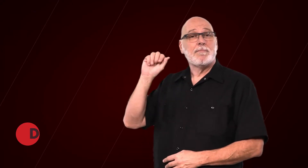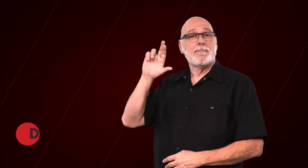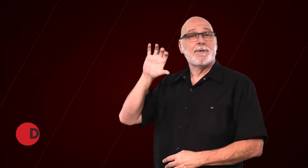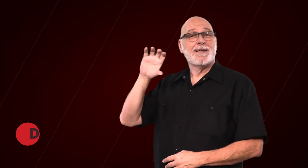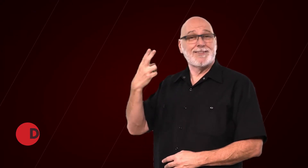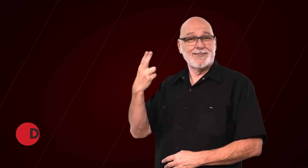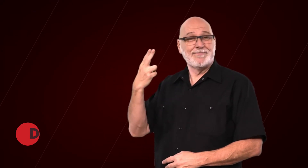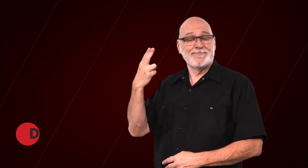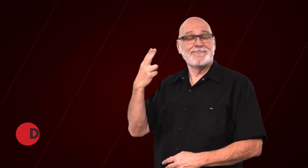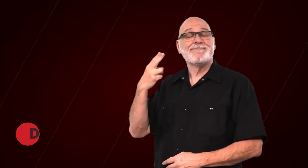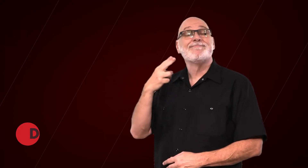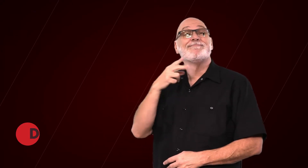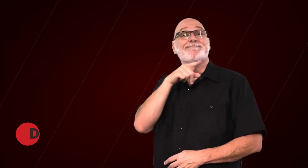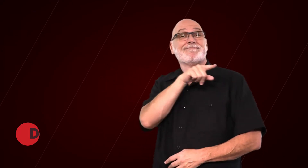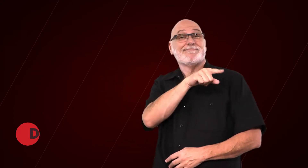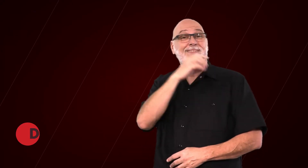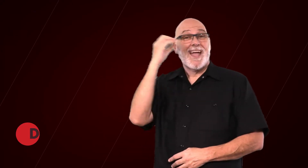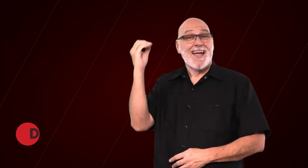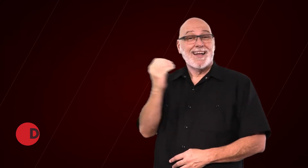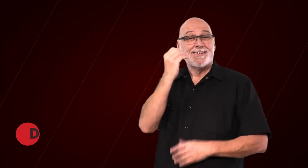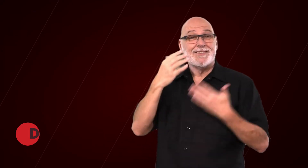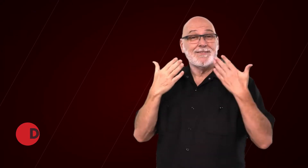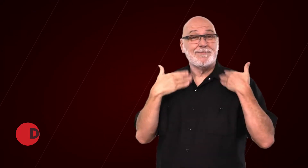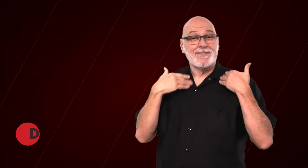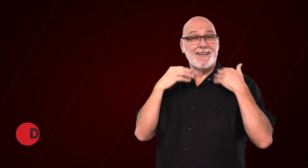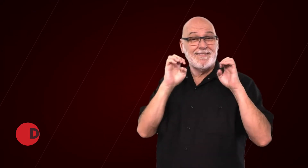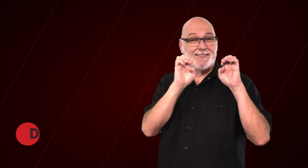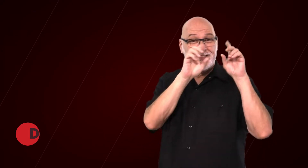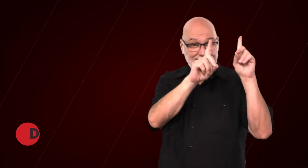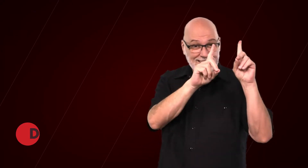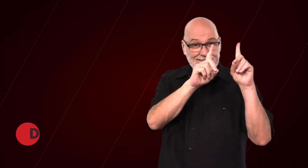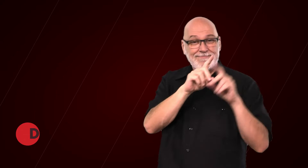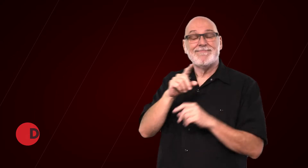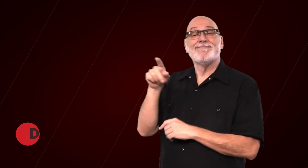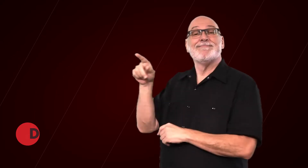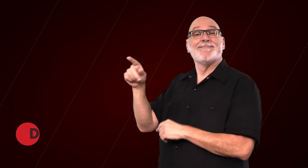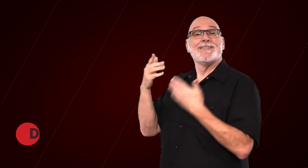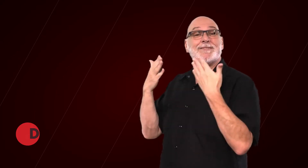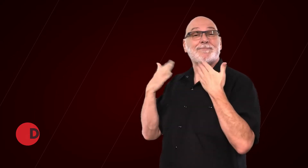[Anselmo]: In March, Ontario Minister of Education and